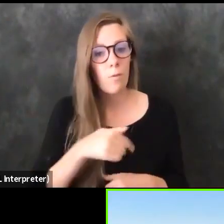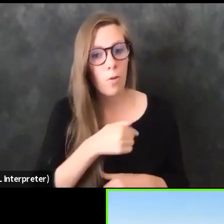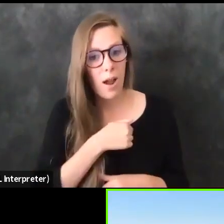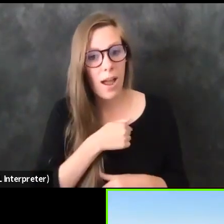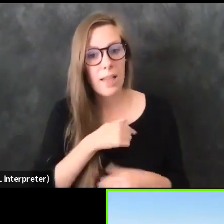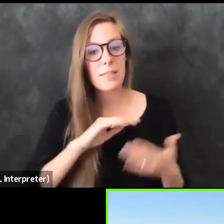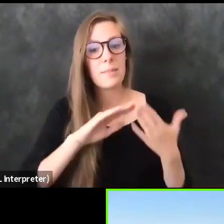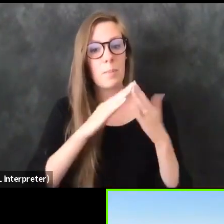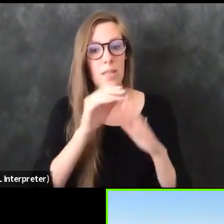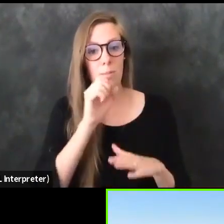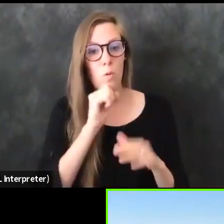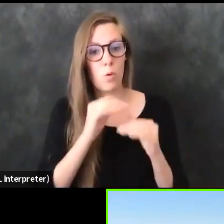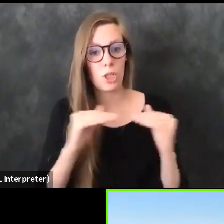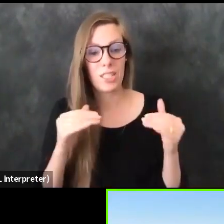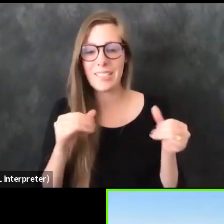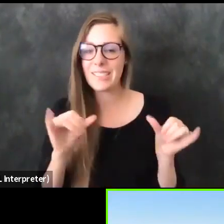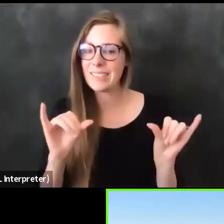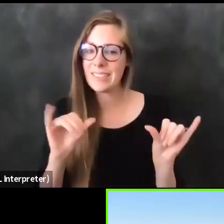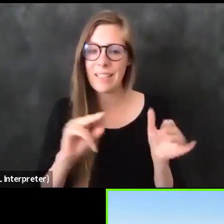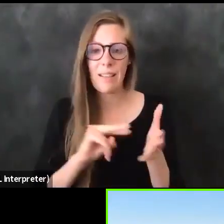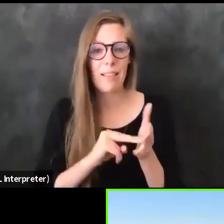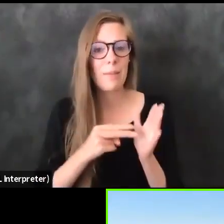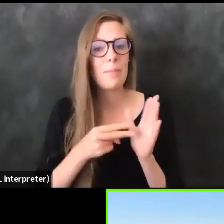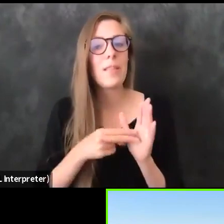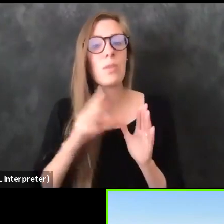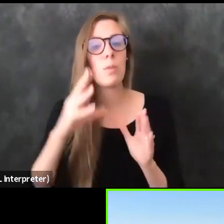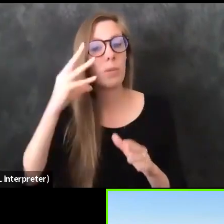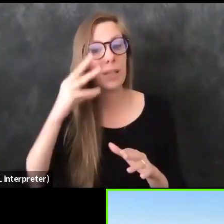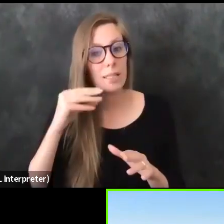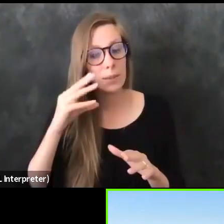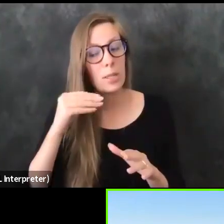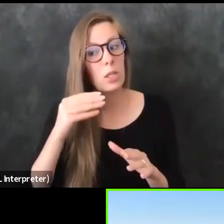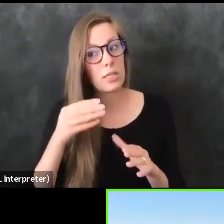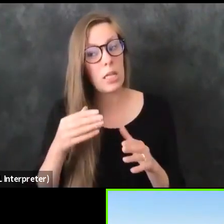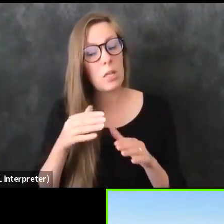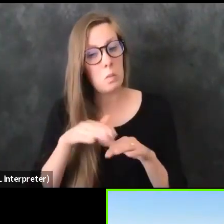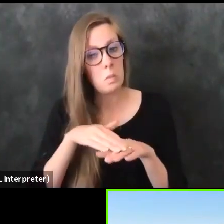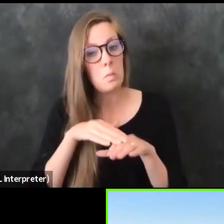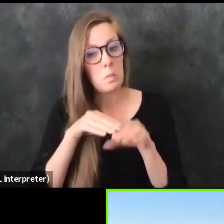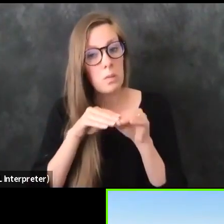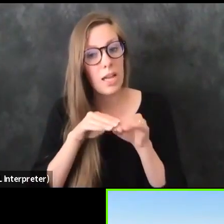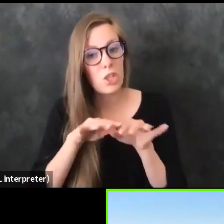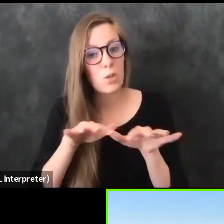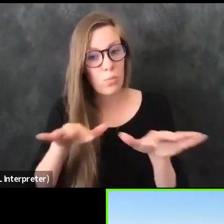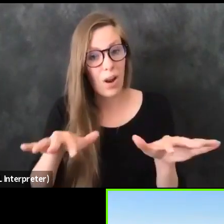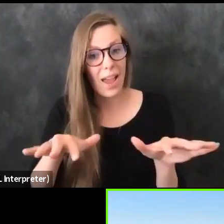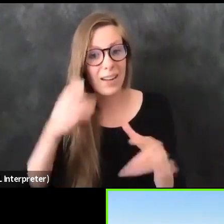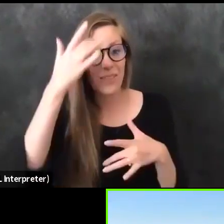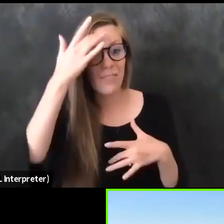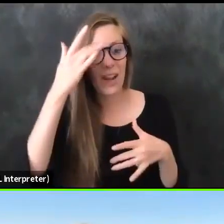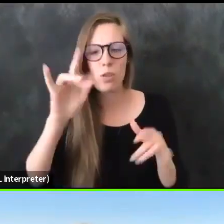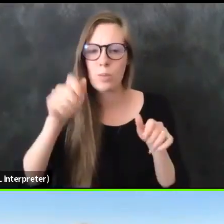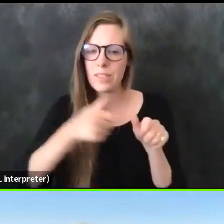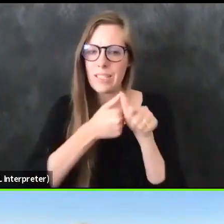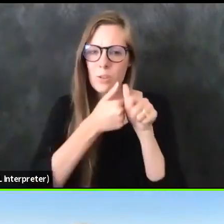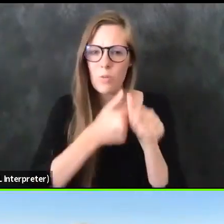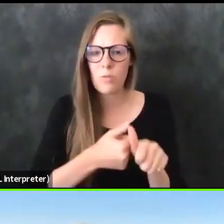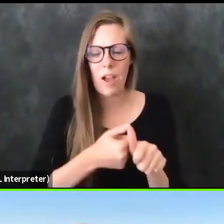tier, this still means that we are experiencing a moderate spread of the virus and we need to follow health protocols.